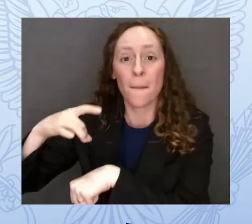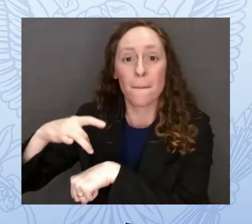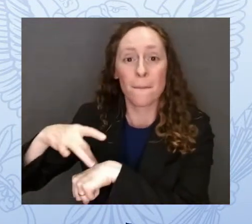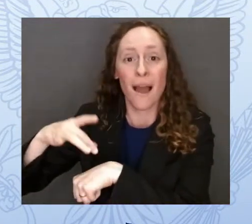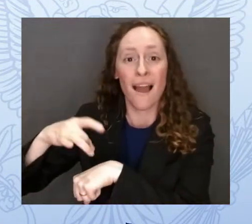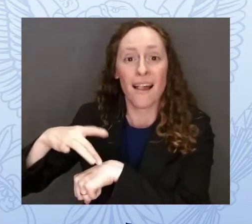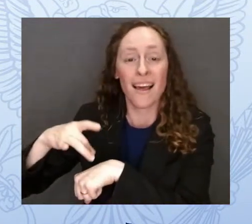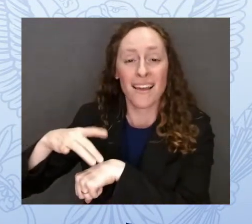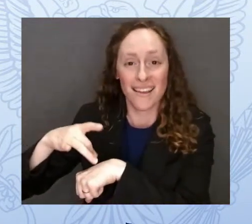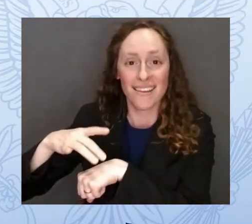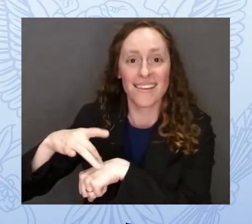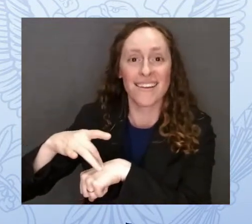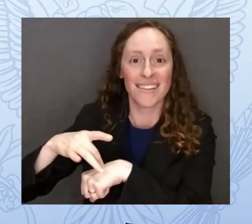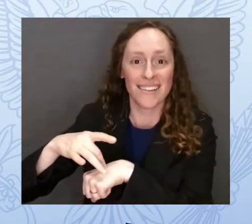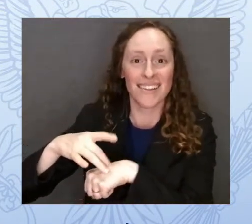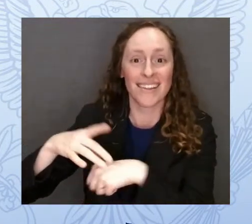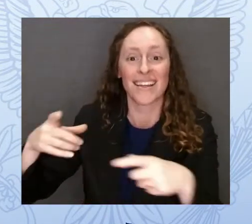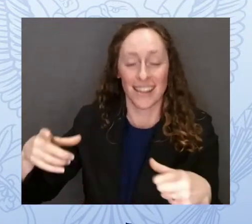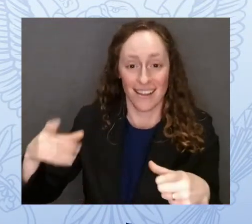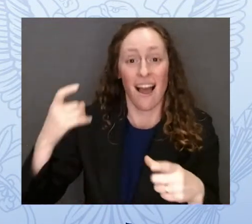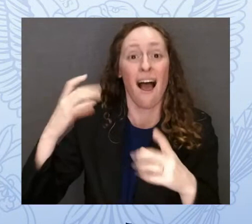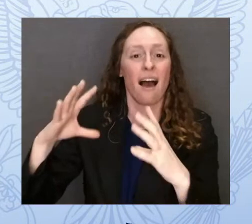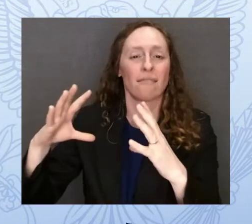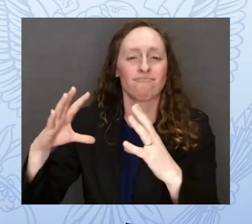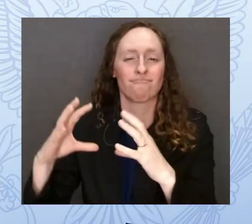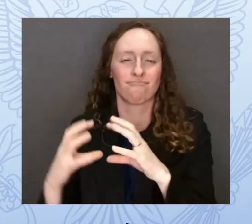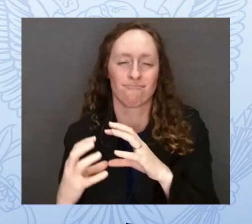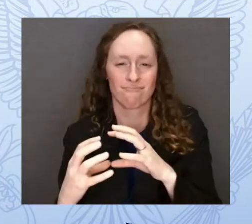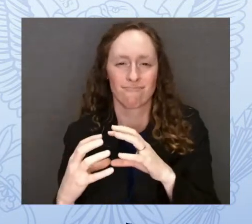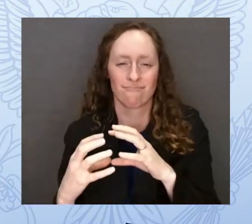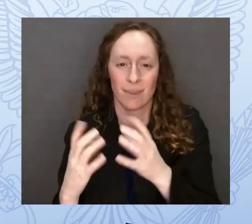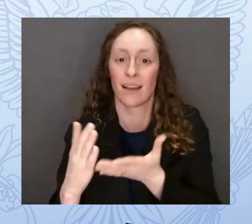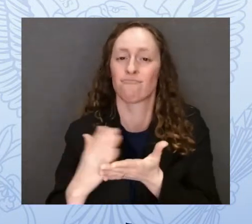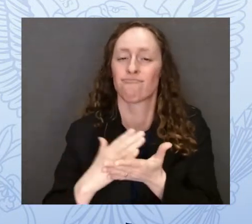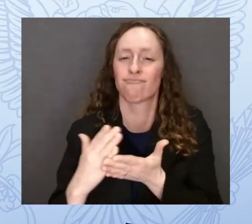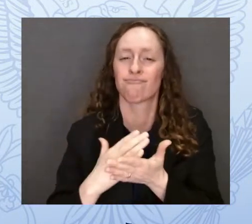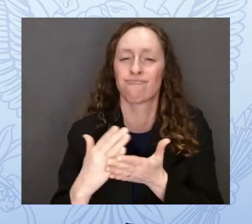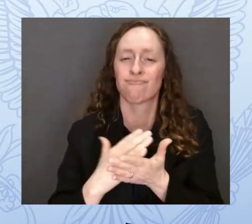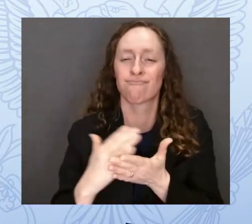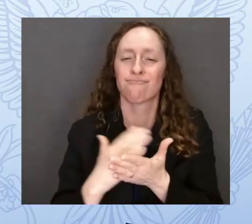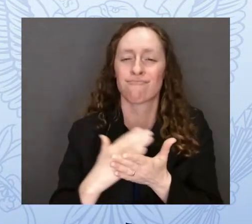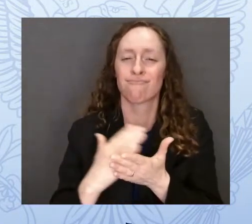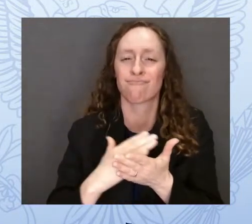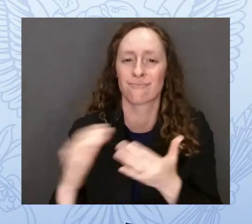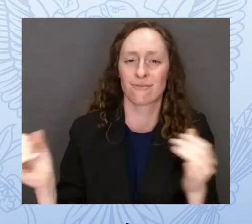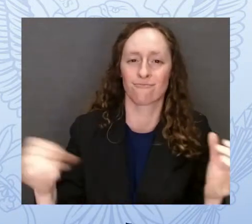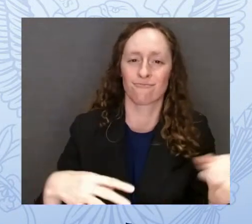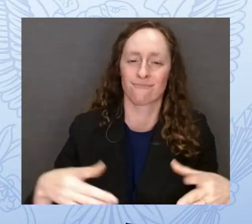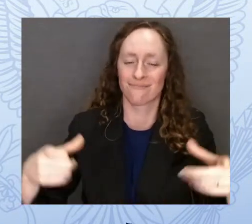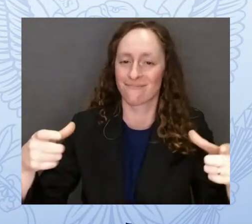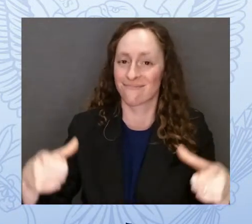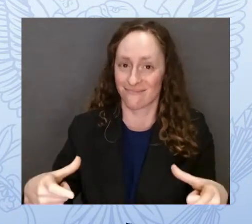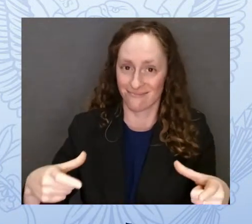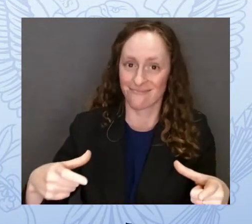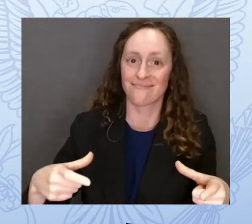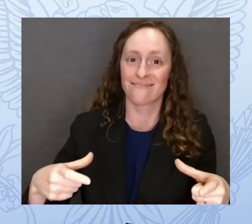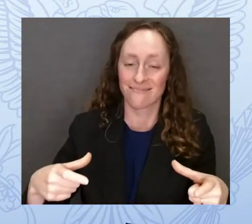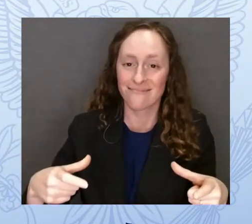And it's highlighted with a tangy avocado vinaigrette that is really encapsulates the whole flavor in it.